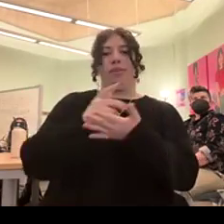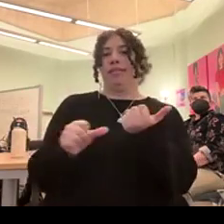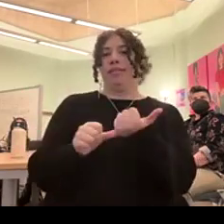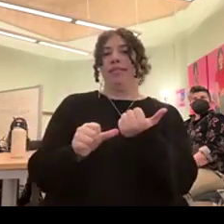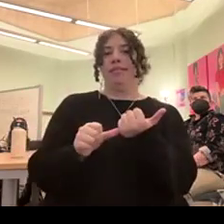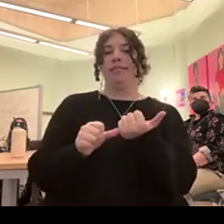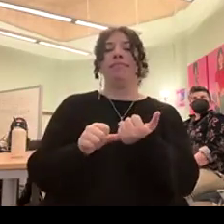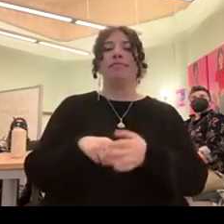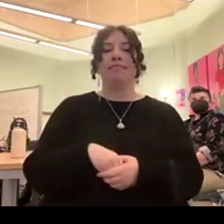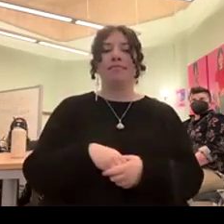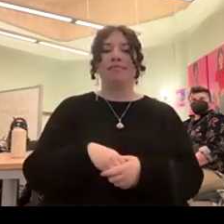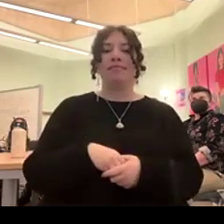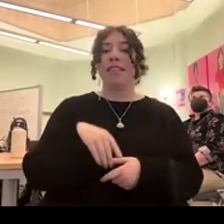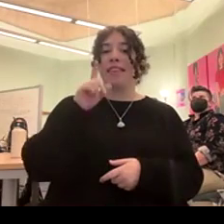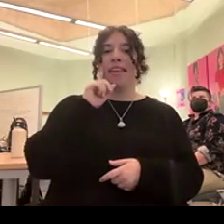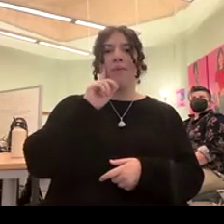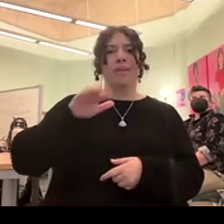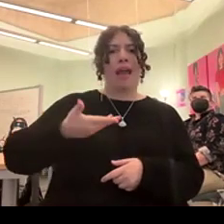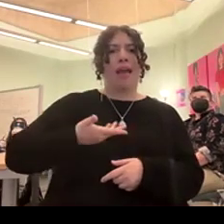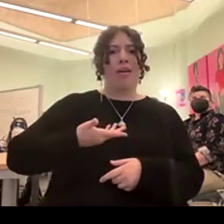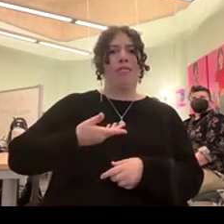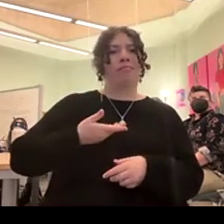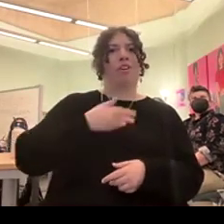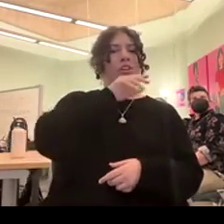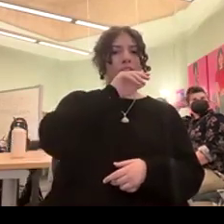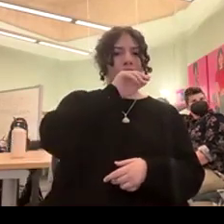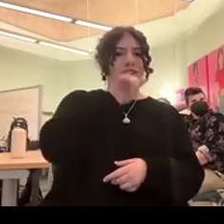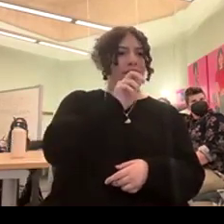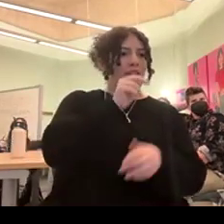as a graduate assistant. I think I was hired on right after Javin, actually,